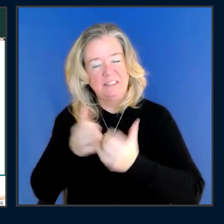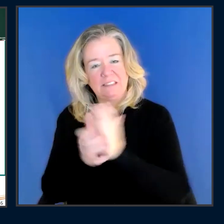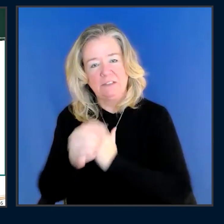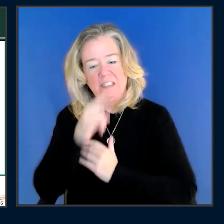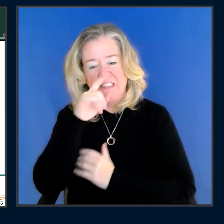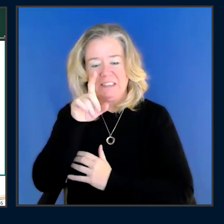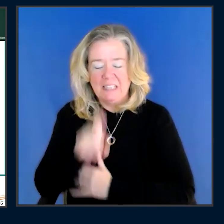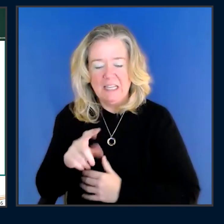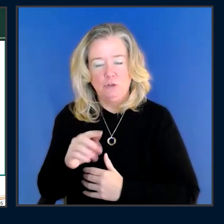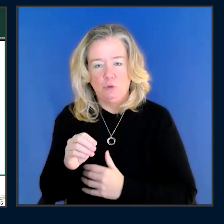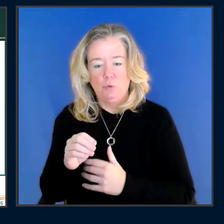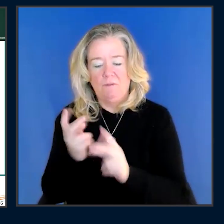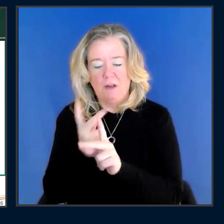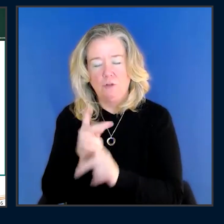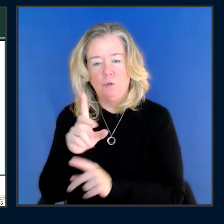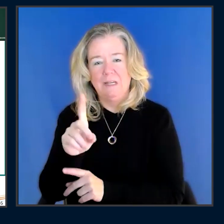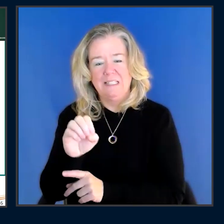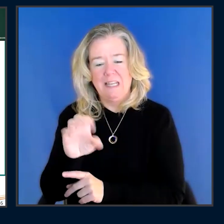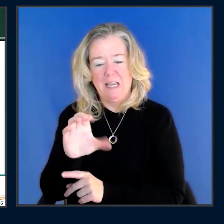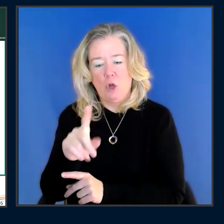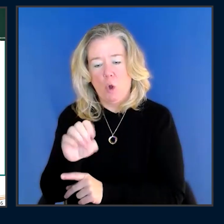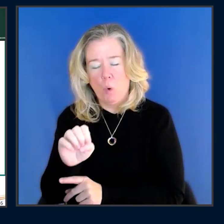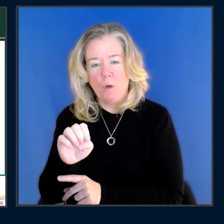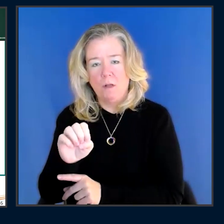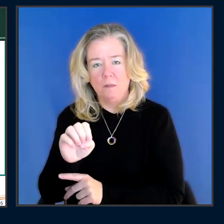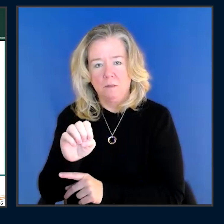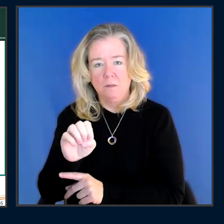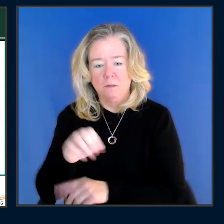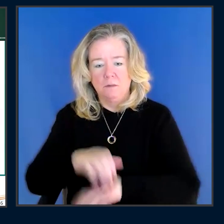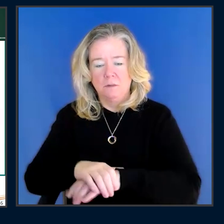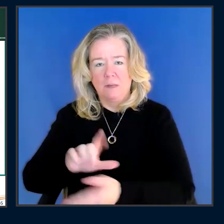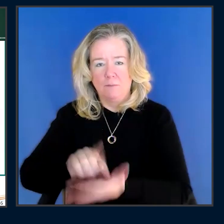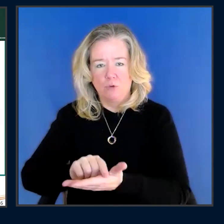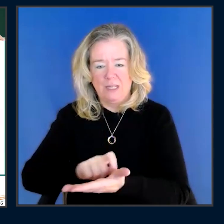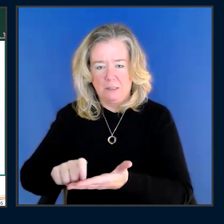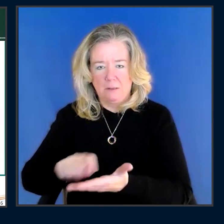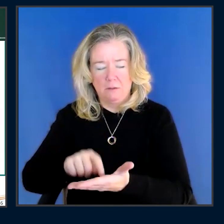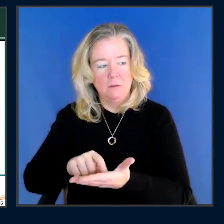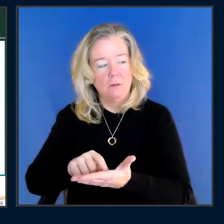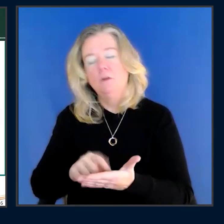that kids need to be able to decode print. And so speaking to, you know, all children